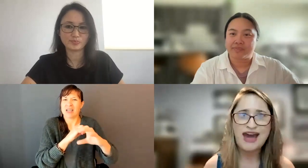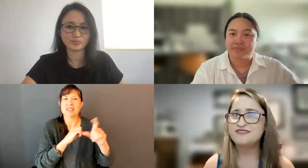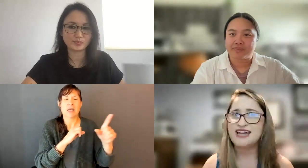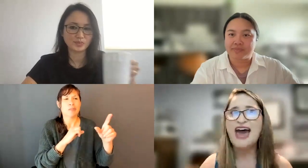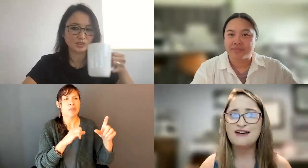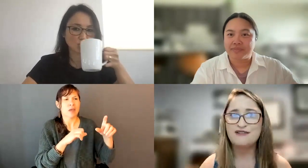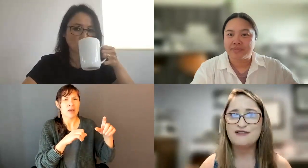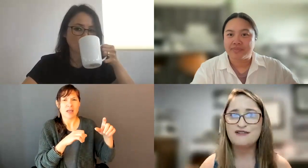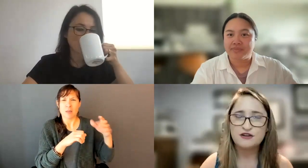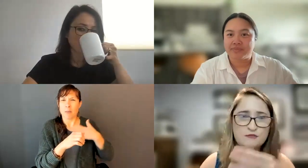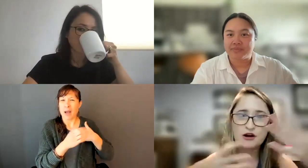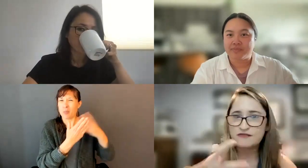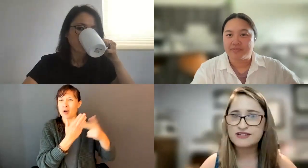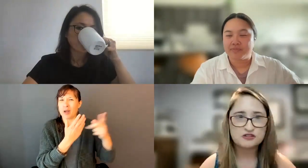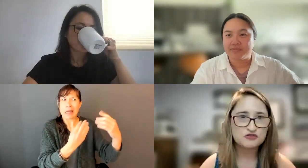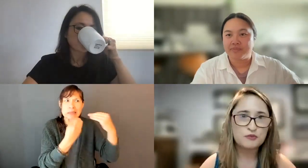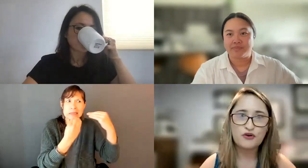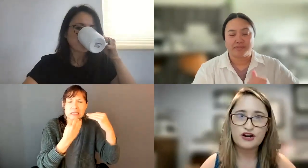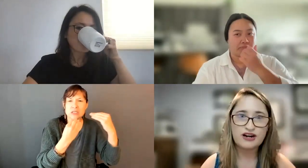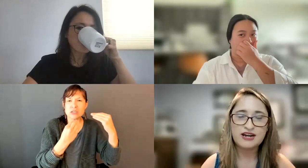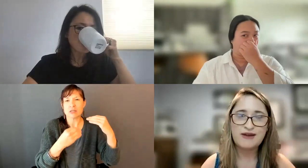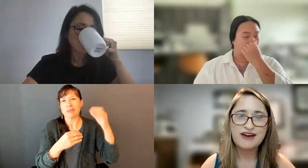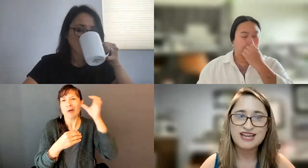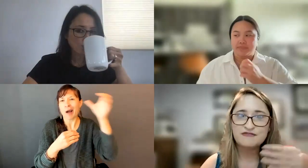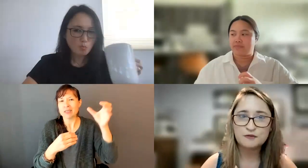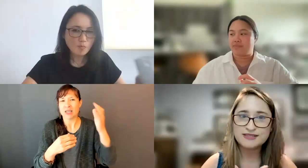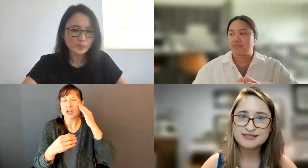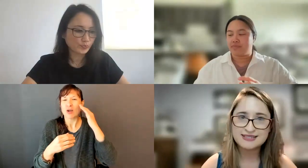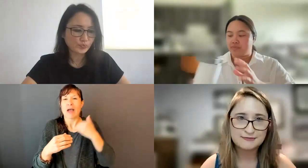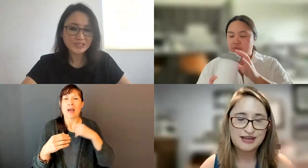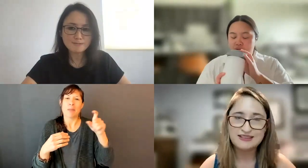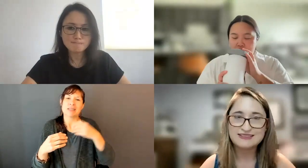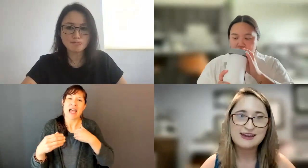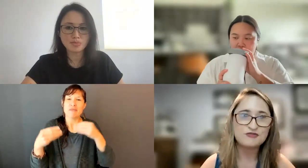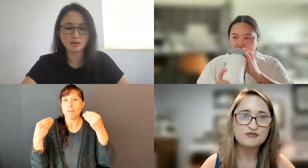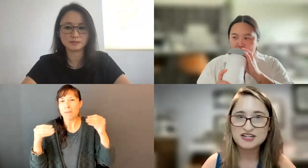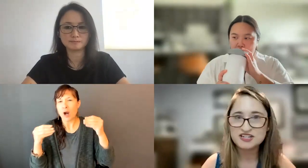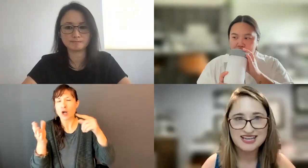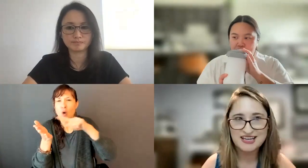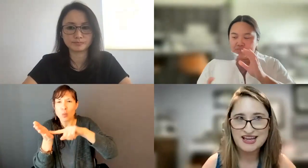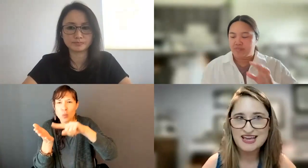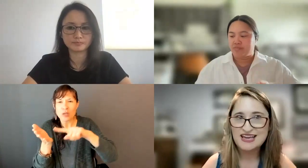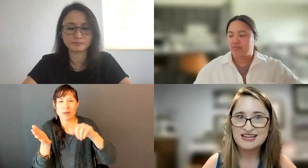You have to have your market research report and you have to have your business plan that's a hundred pages in.